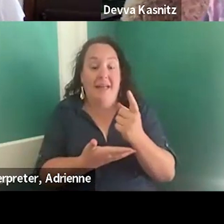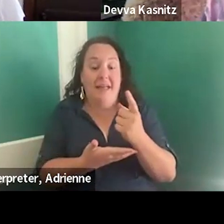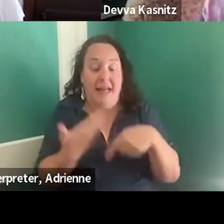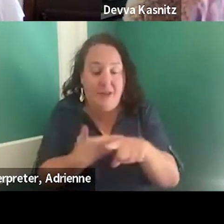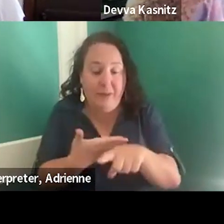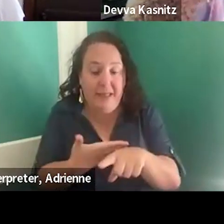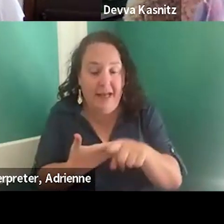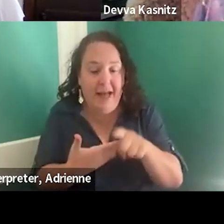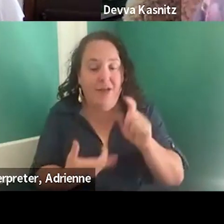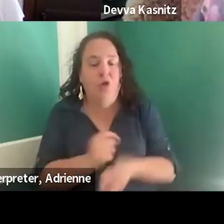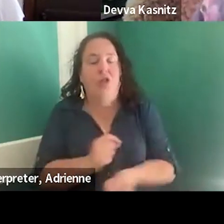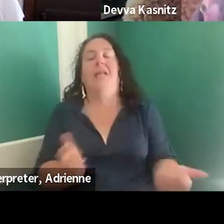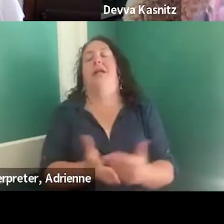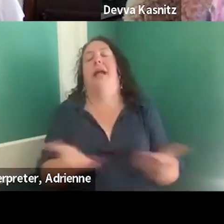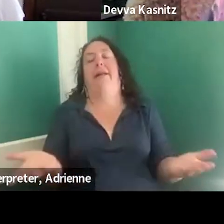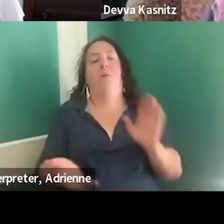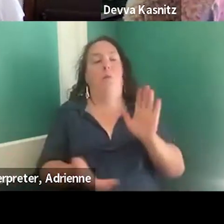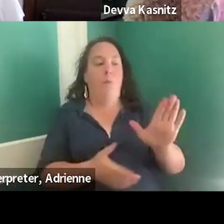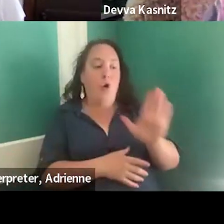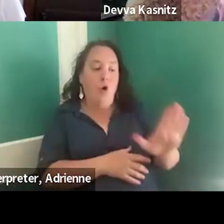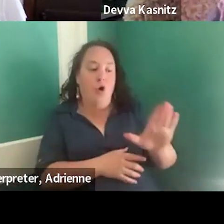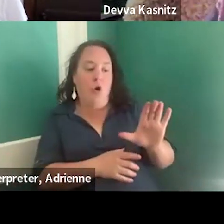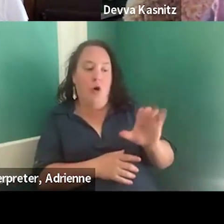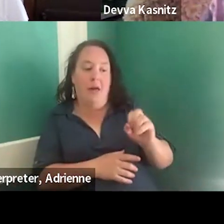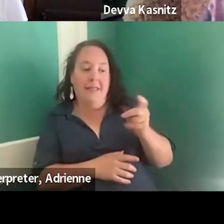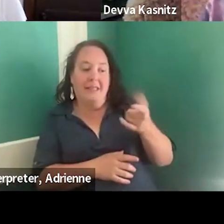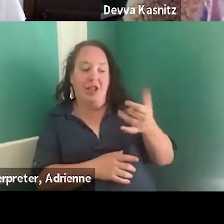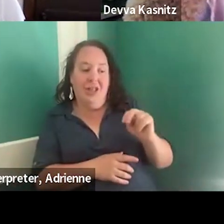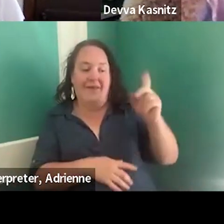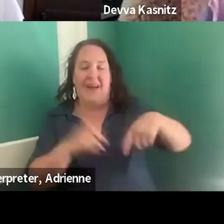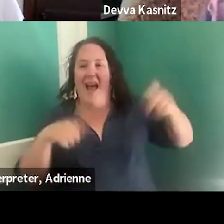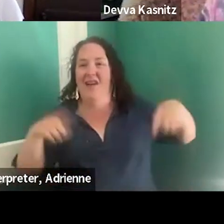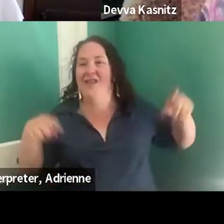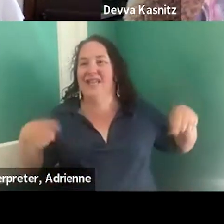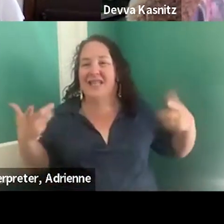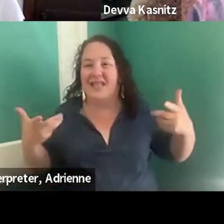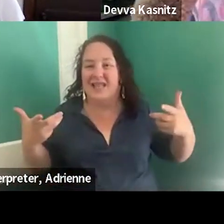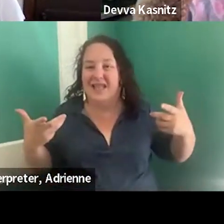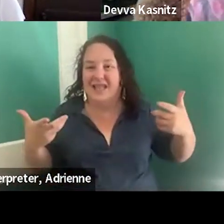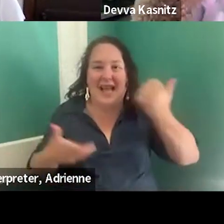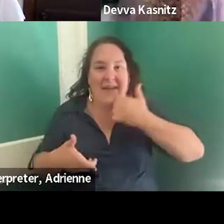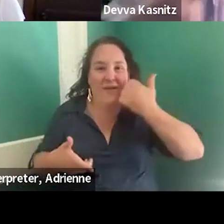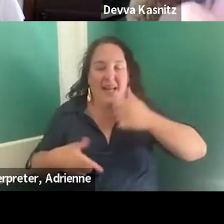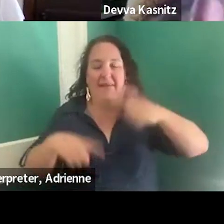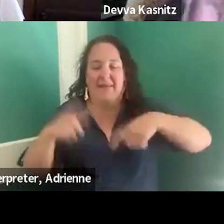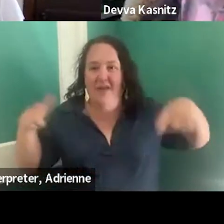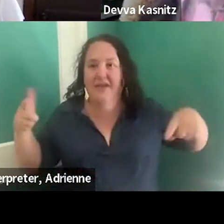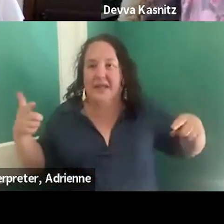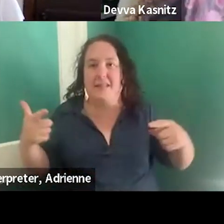So it's also a good example of that reference that I said earlier about the solutions